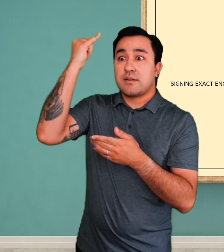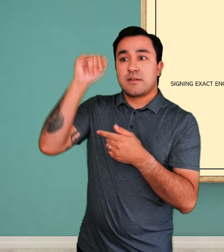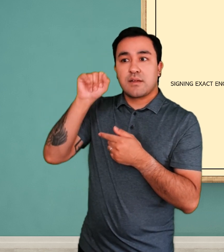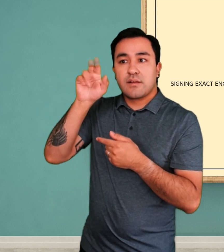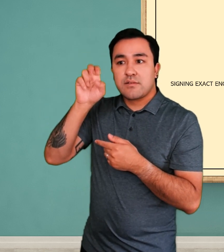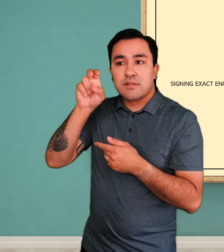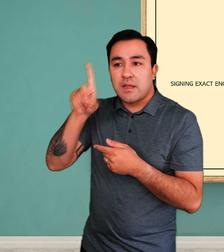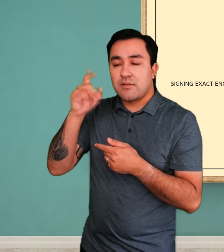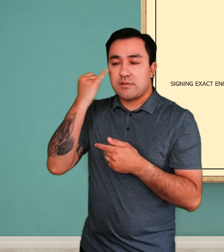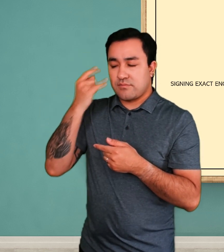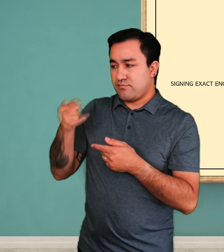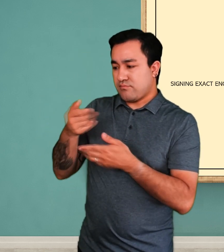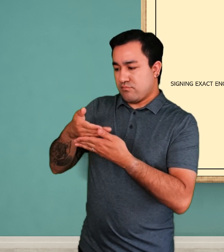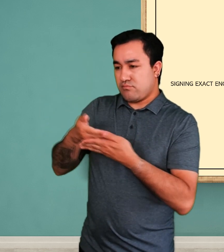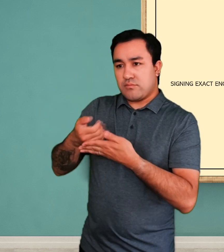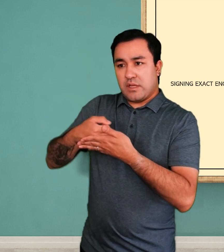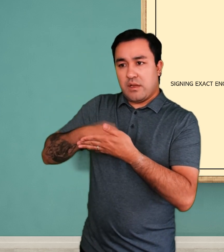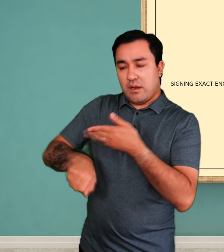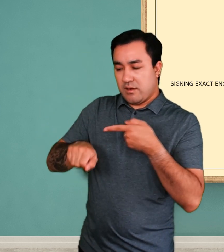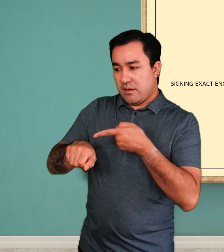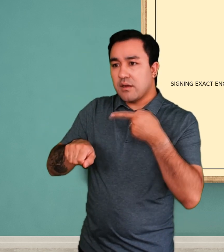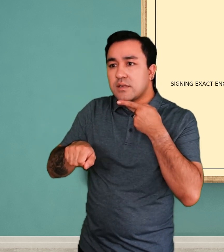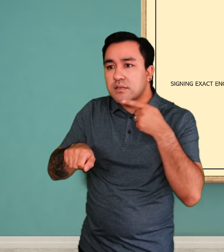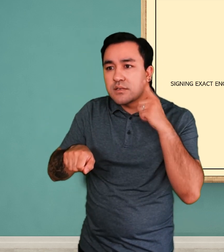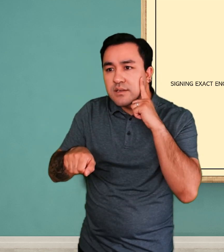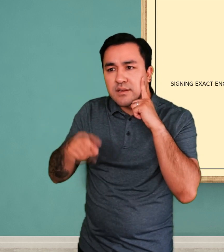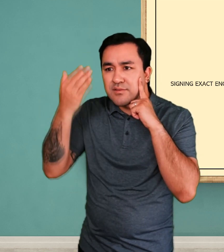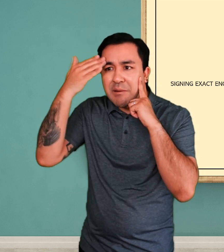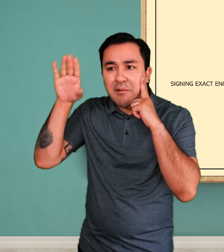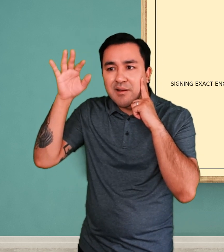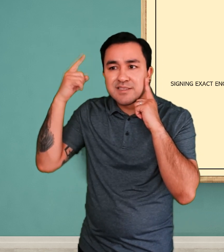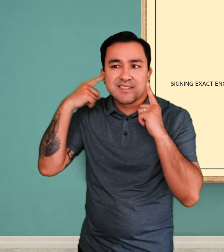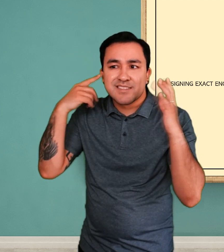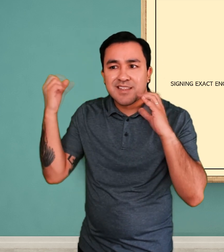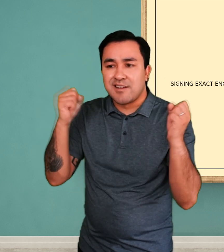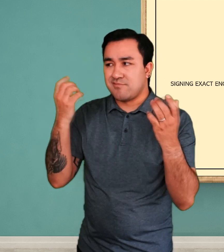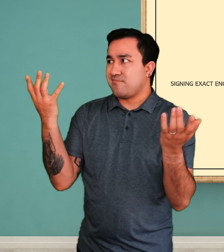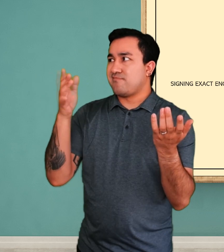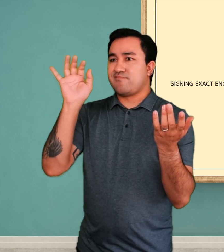they are unaware of the sense. Then they need to learn the different parts of speech that exist